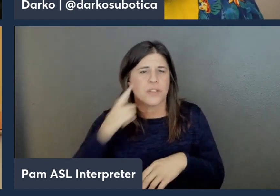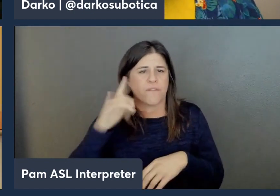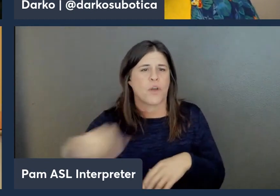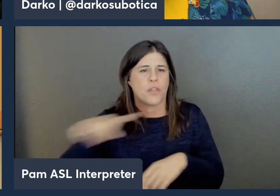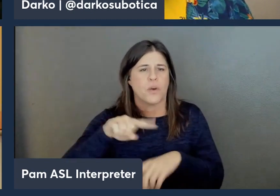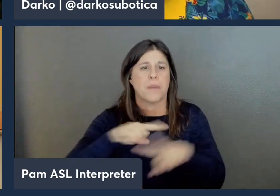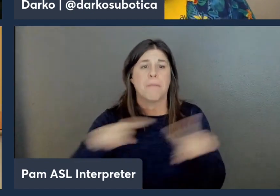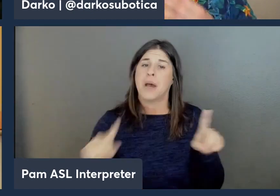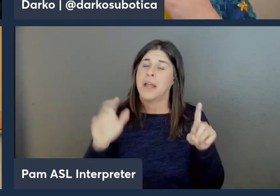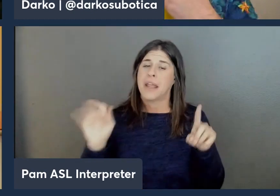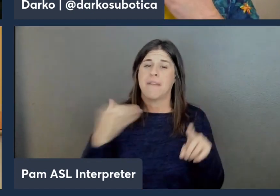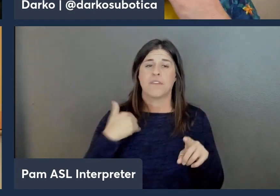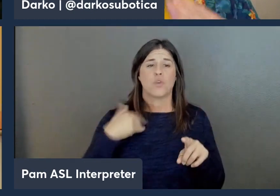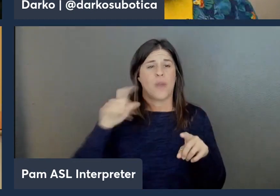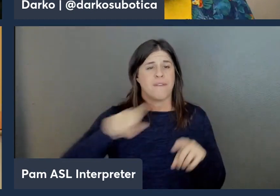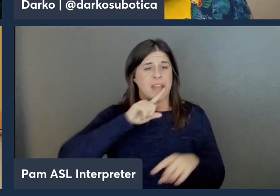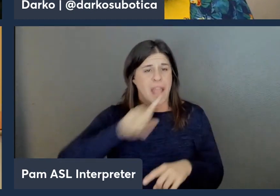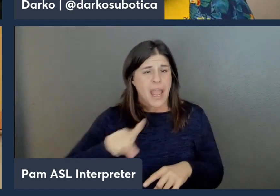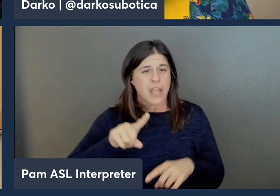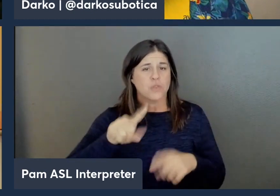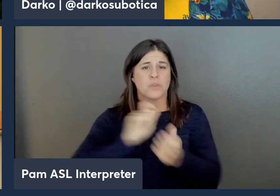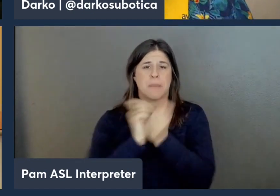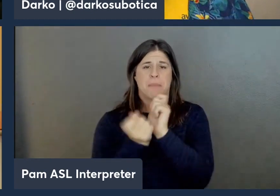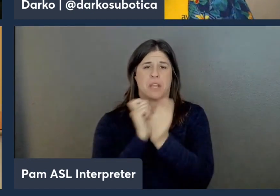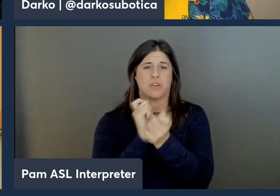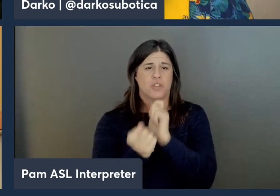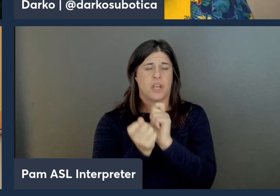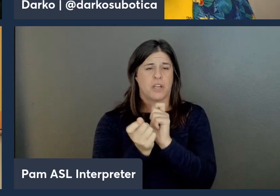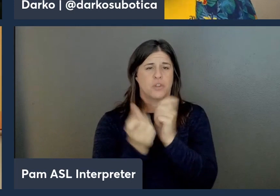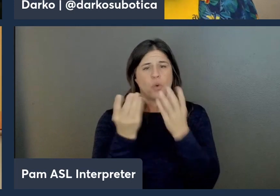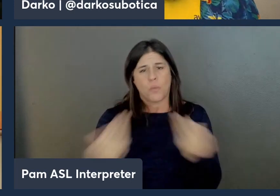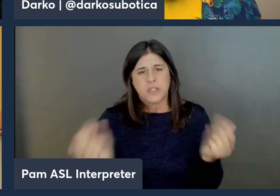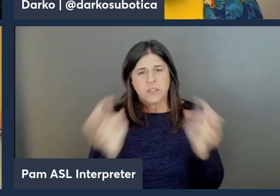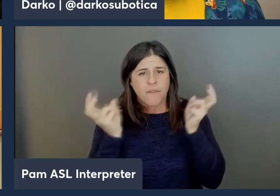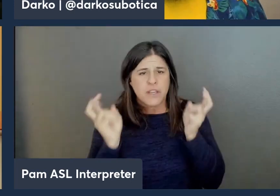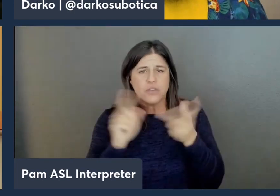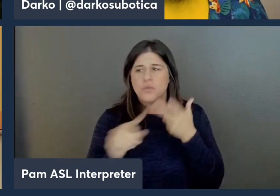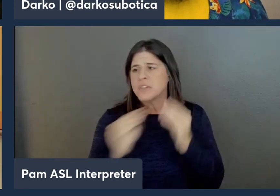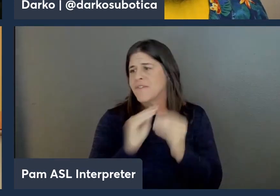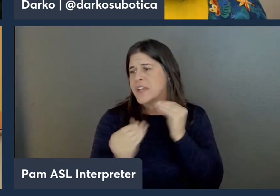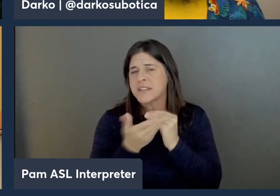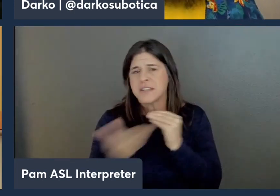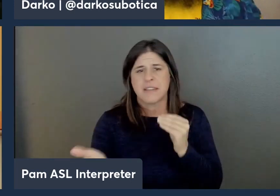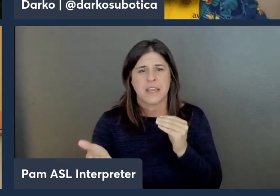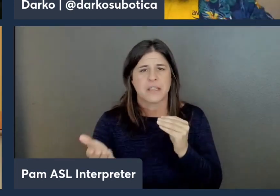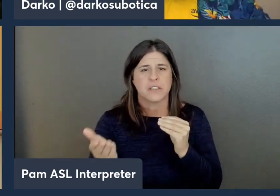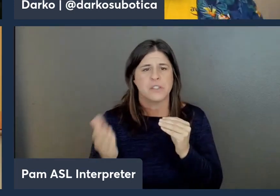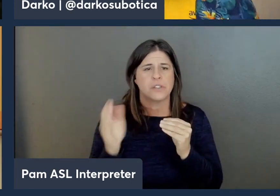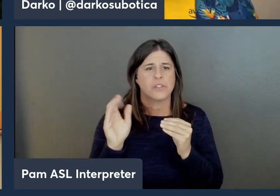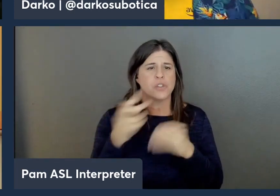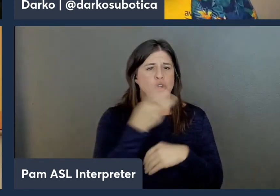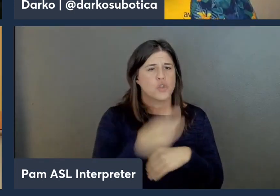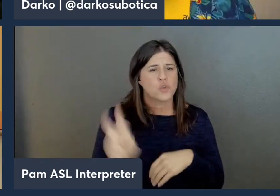If you have to actually make changes to resolve issues, fix things, you have to switch context, to consoles like CLI,